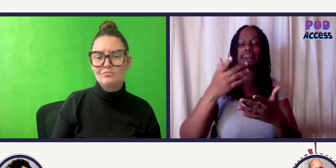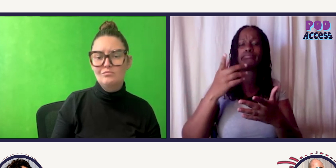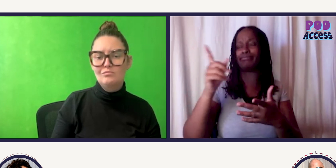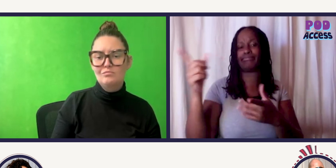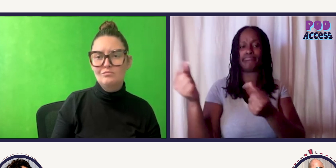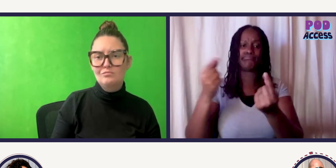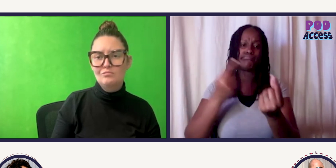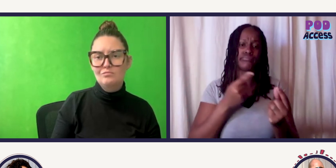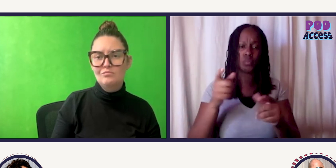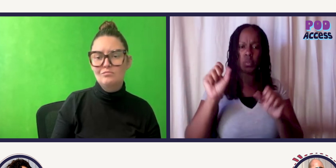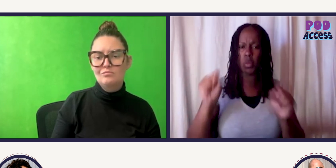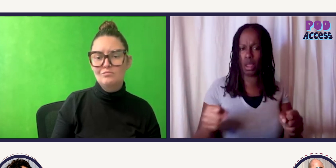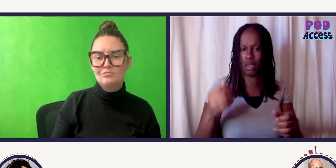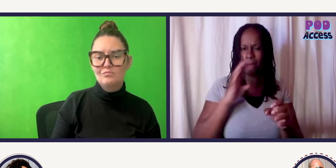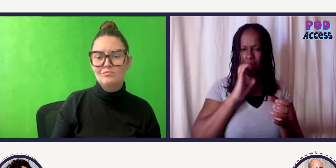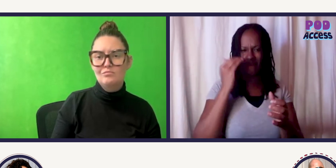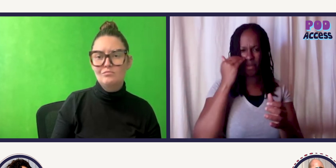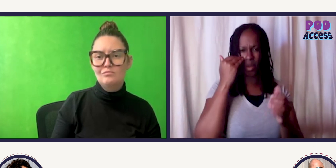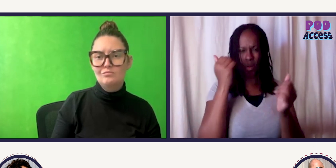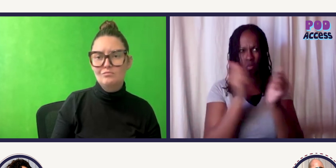can do to help make your podcast the best it can be.